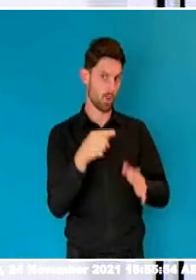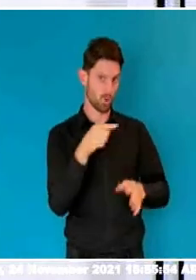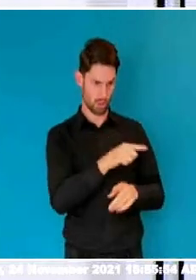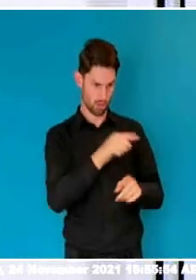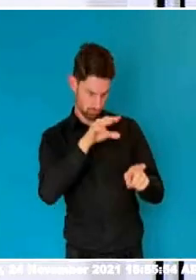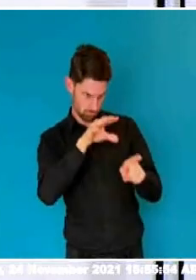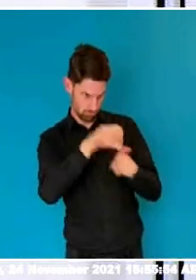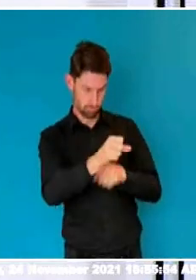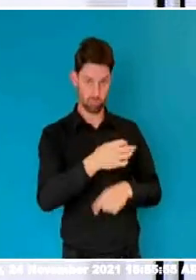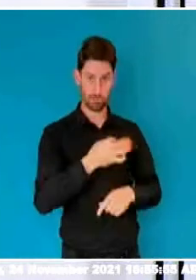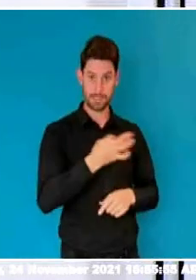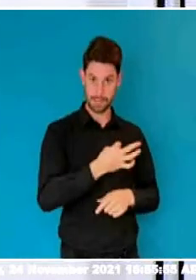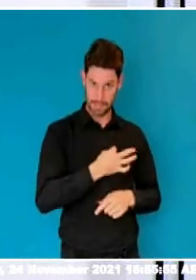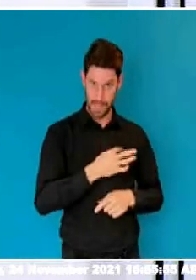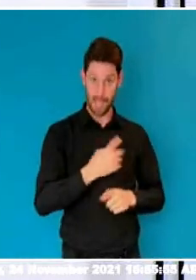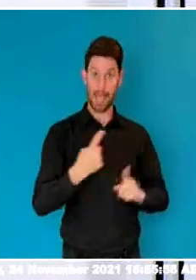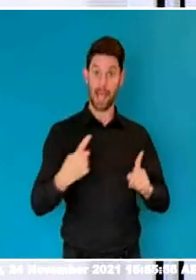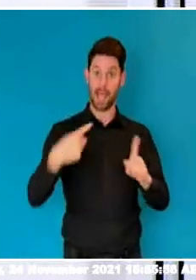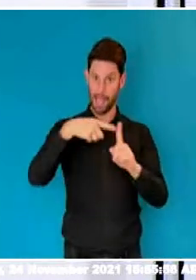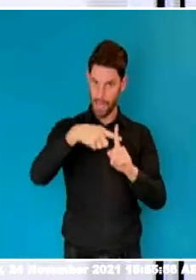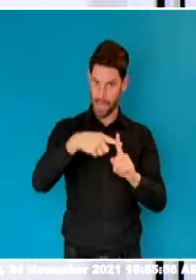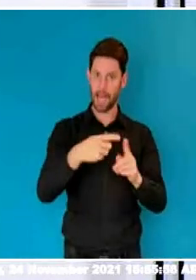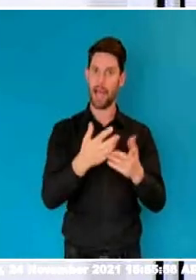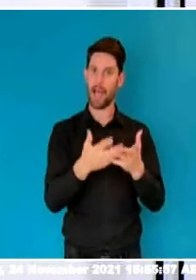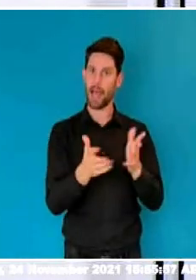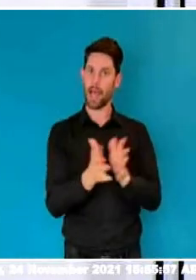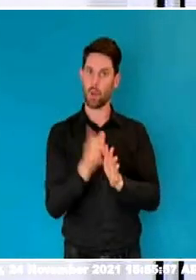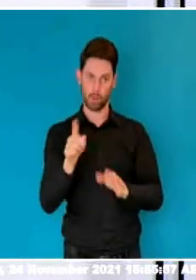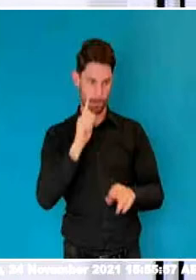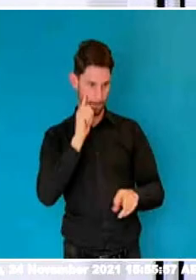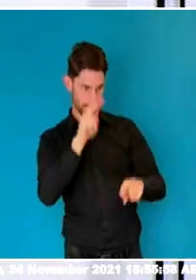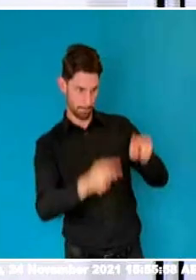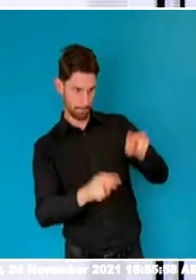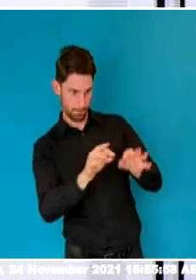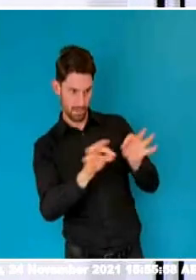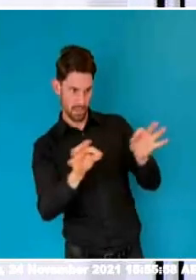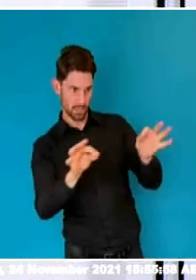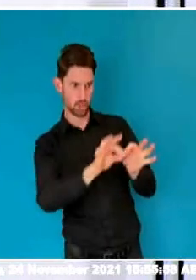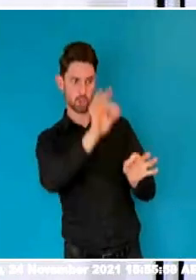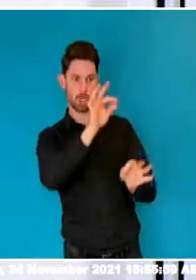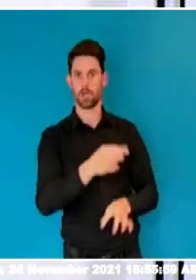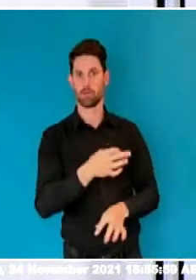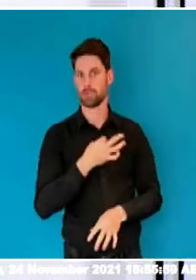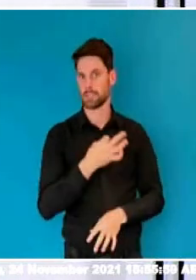So, there are two levels of risk.